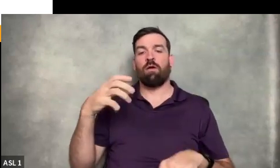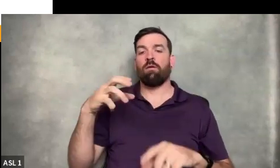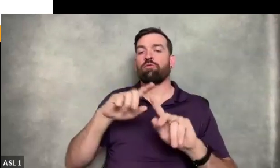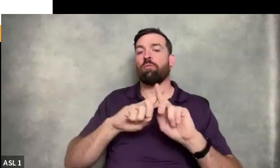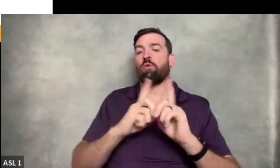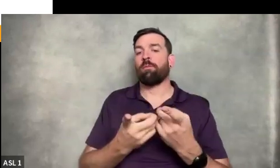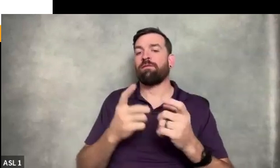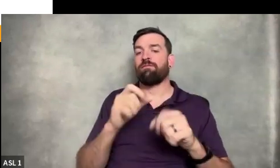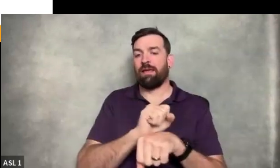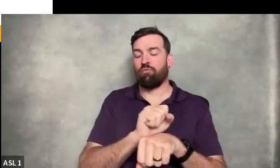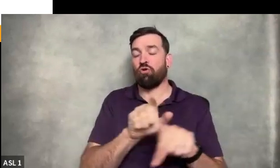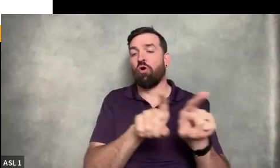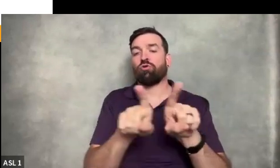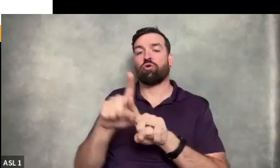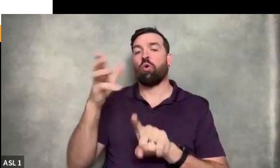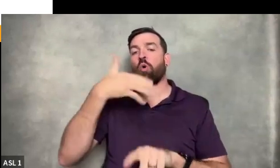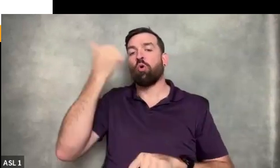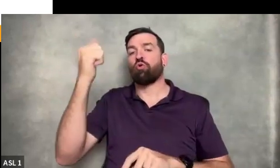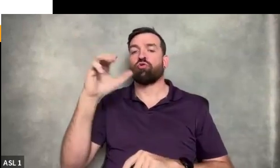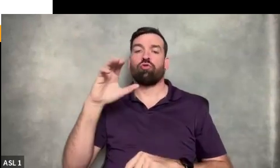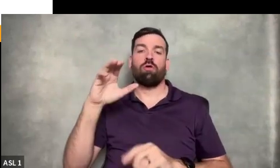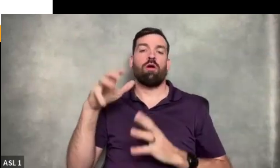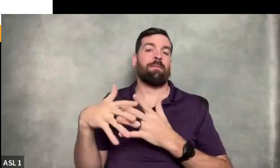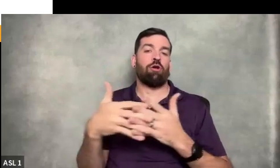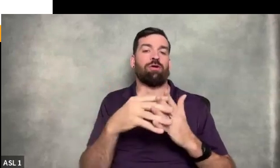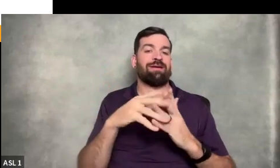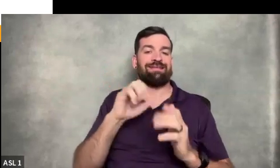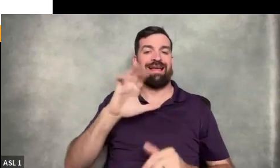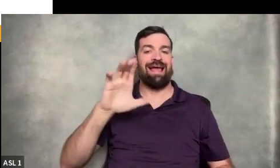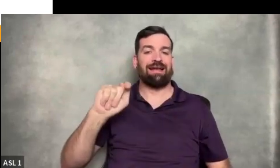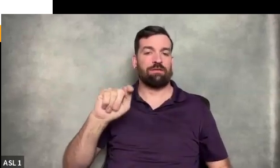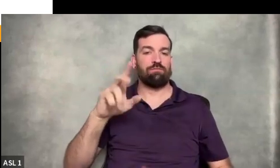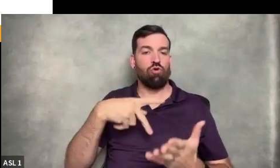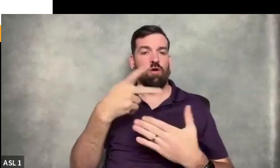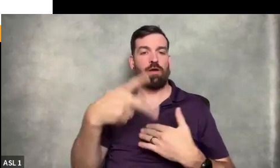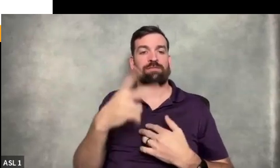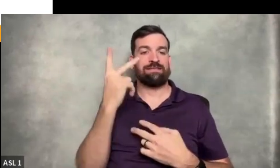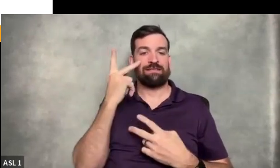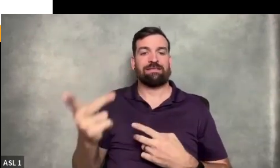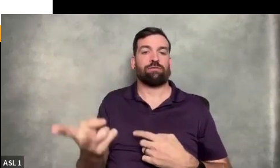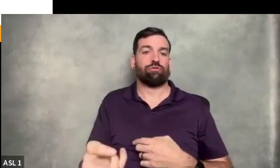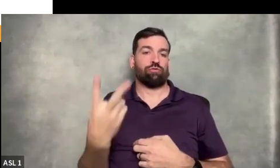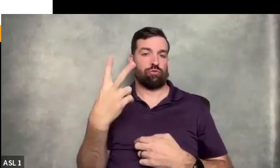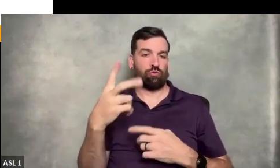and the other Older Americans Act programs. Please see the two SCSEP related links that were just